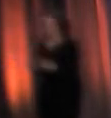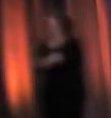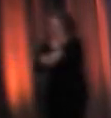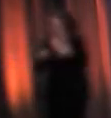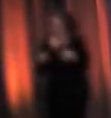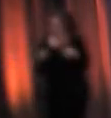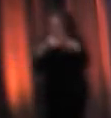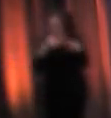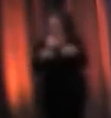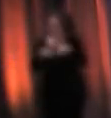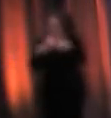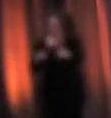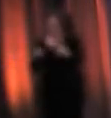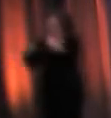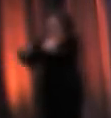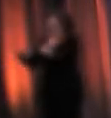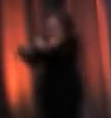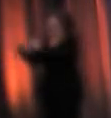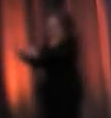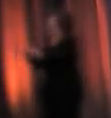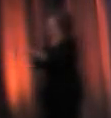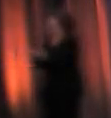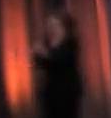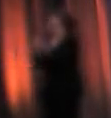of very different needs and users. Positively and